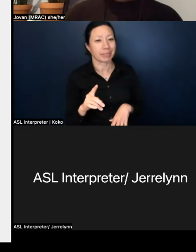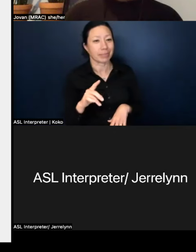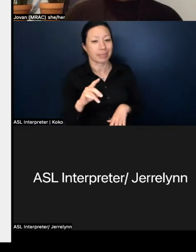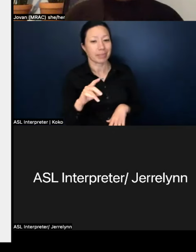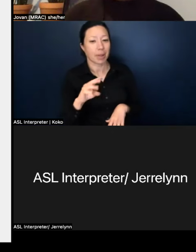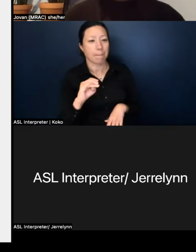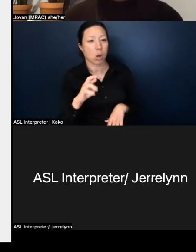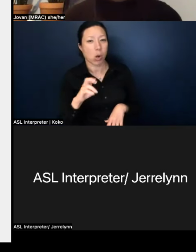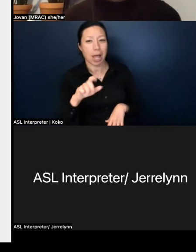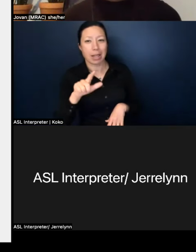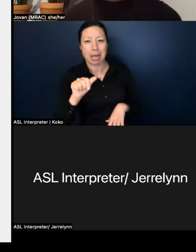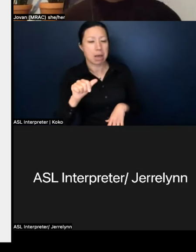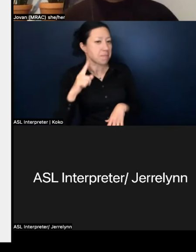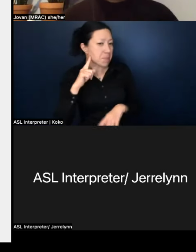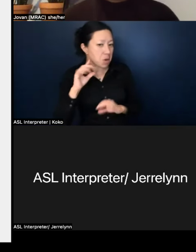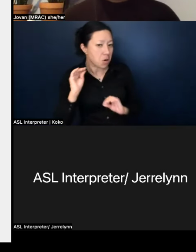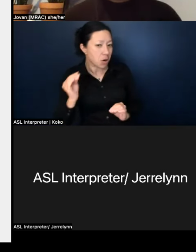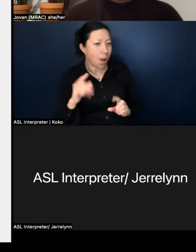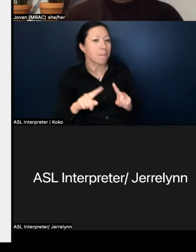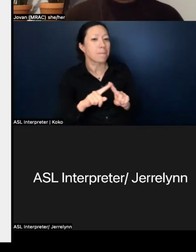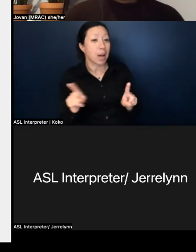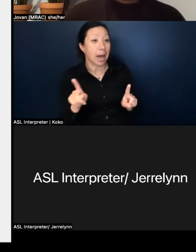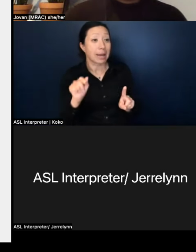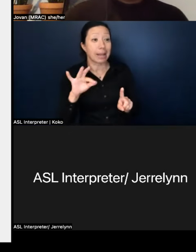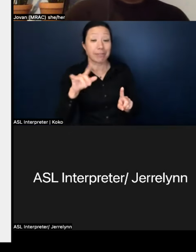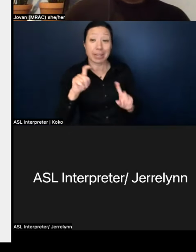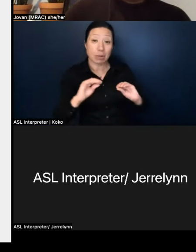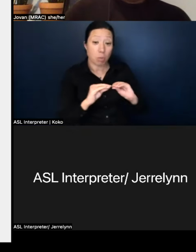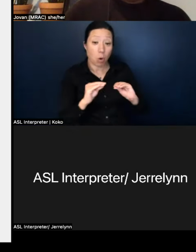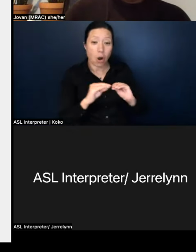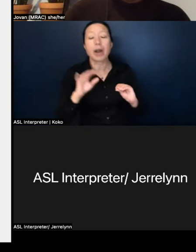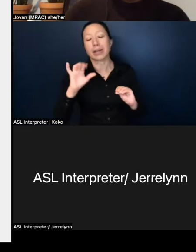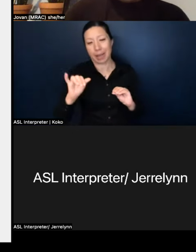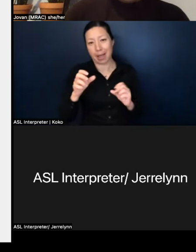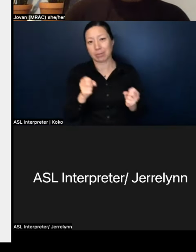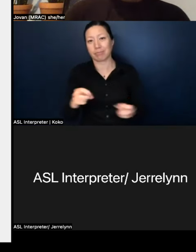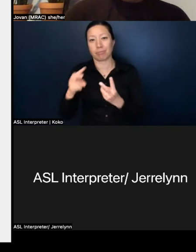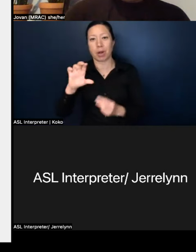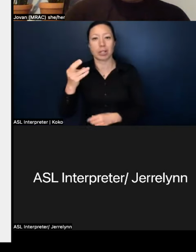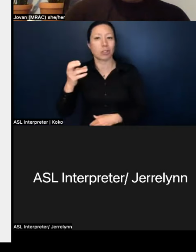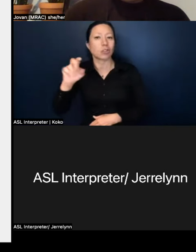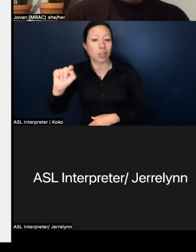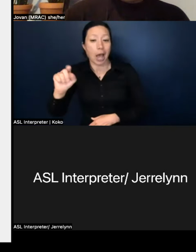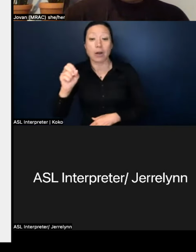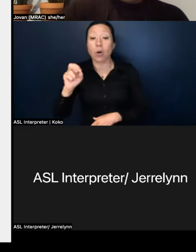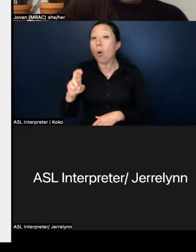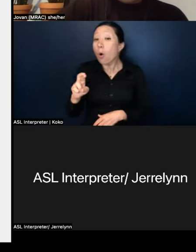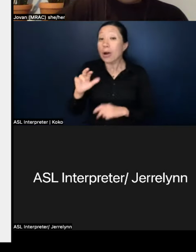Yep. - [Mirella] And we're also here after this webinar to talk through this. A question, this next one is about the focus groups.